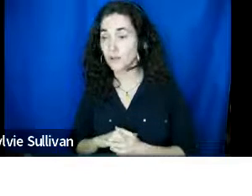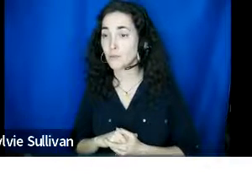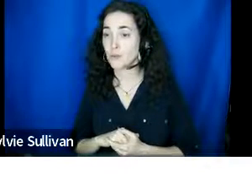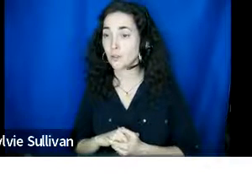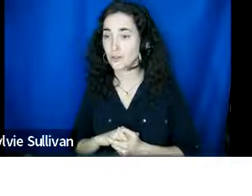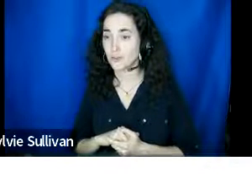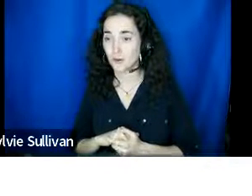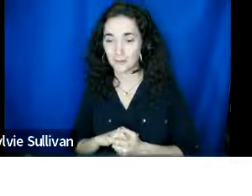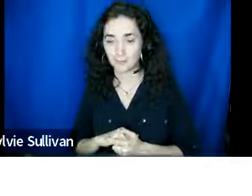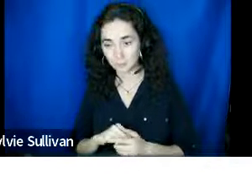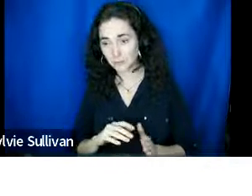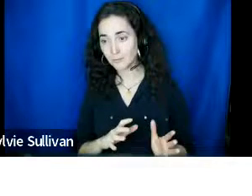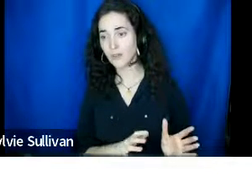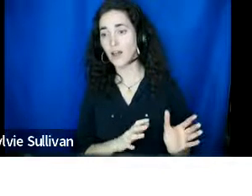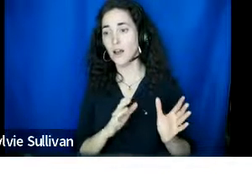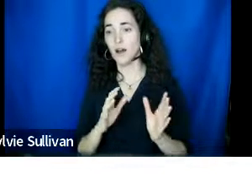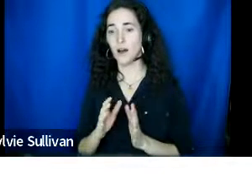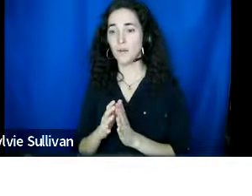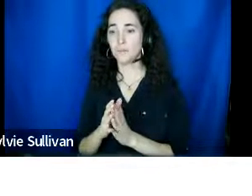Yep there, you go and I'm sure you'll learn some more.